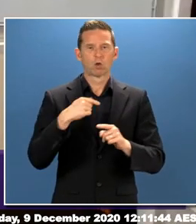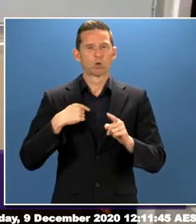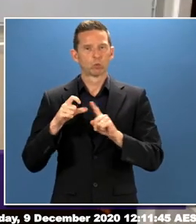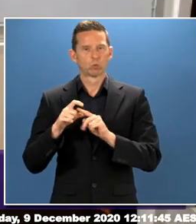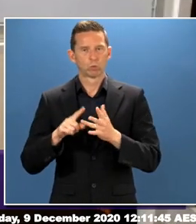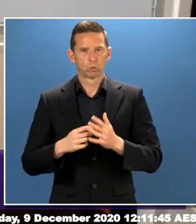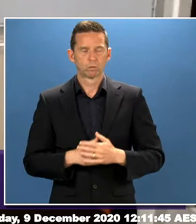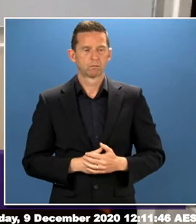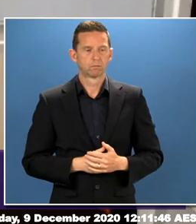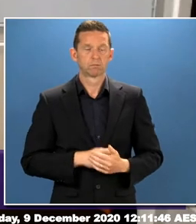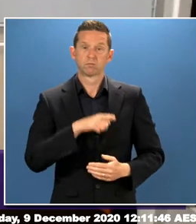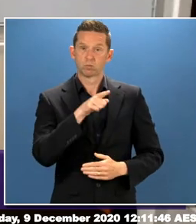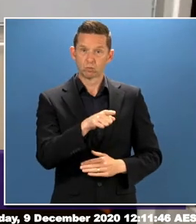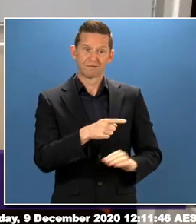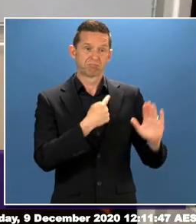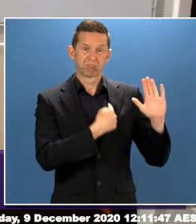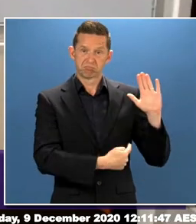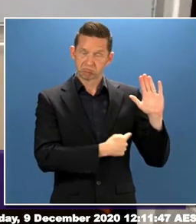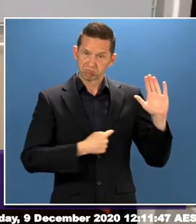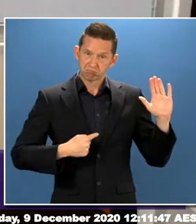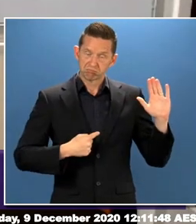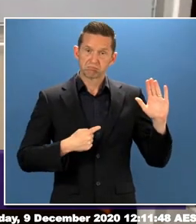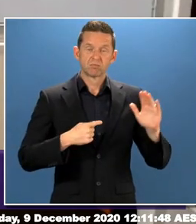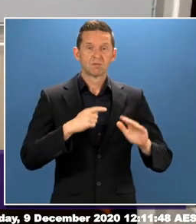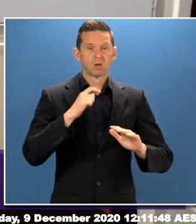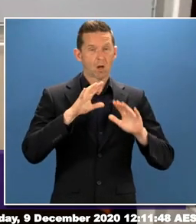Do you swear by Almighty God that the evidence which you shall give